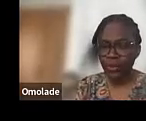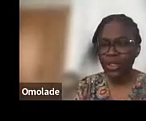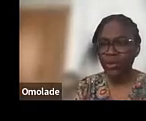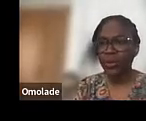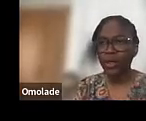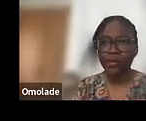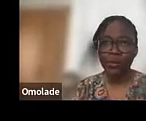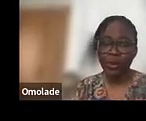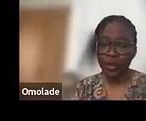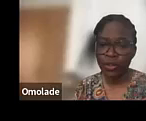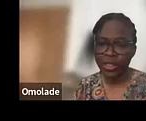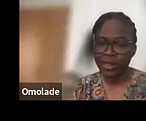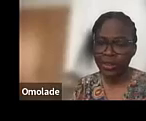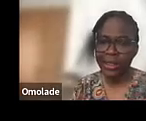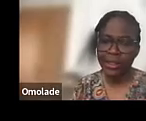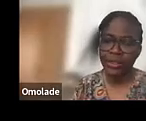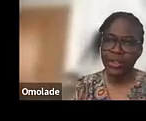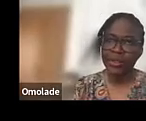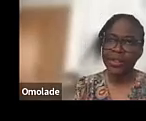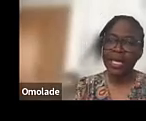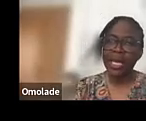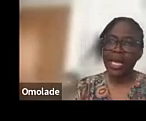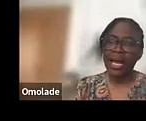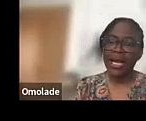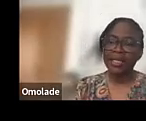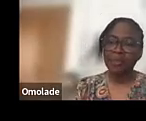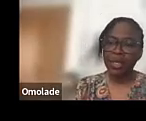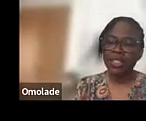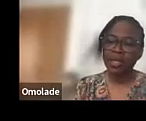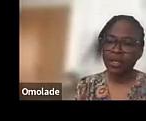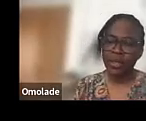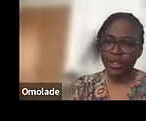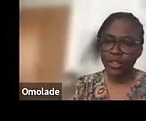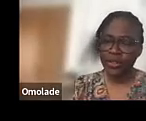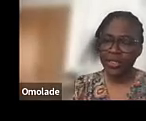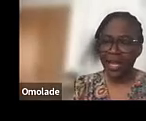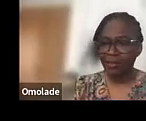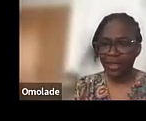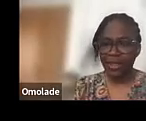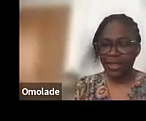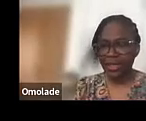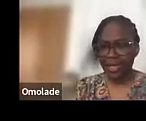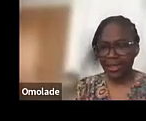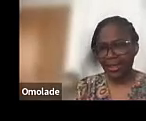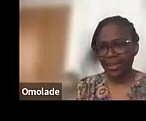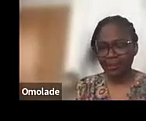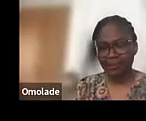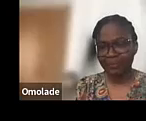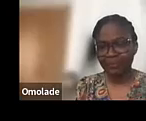with voluntary sector organizations. And the policy recommendations have been the same.